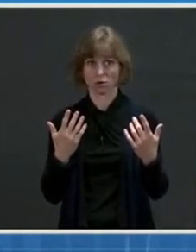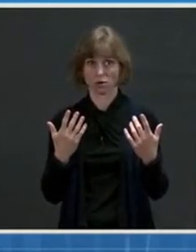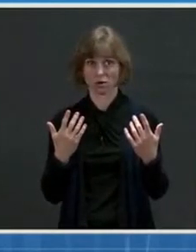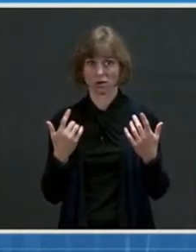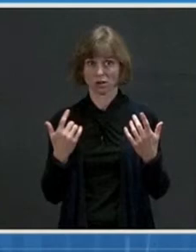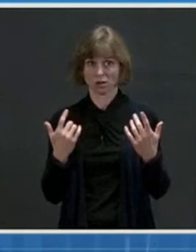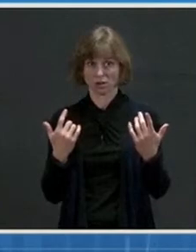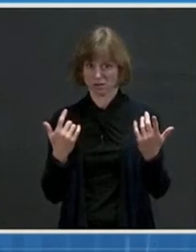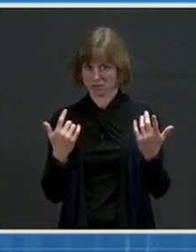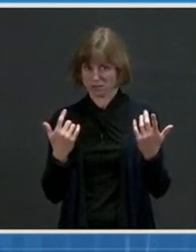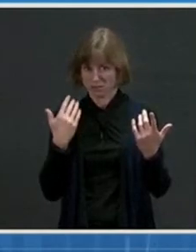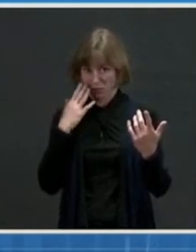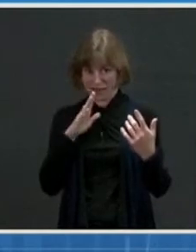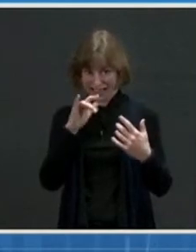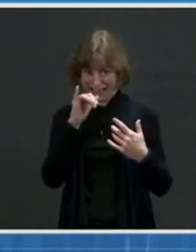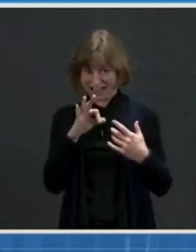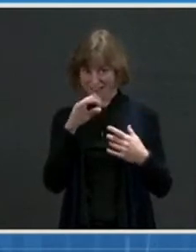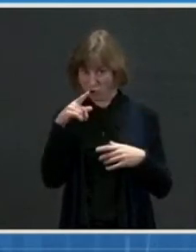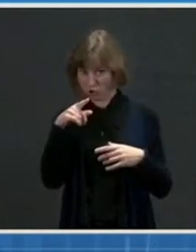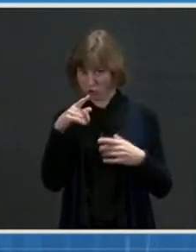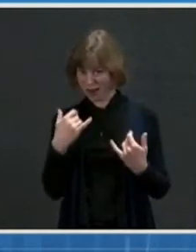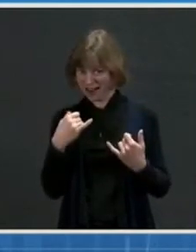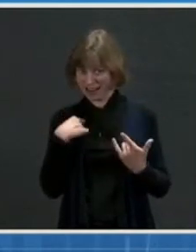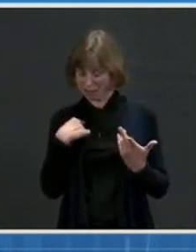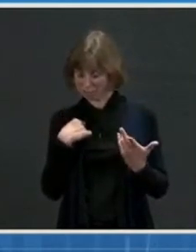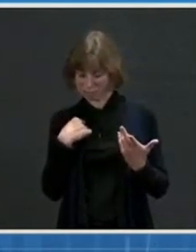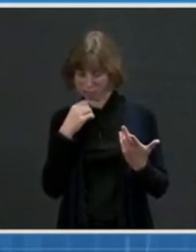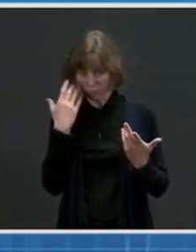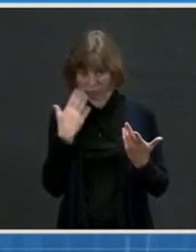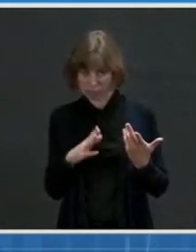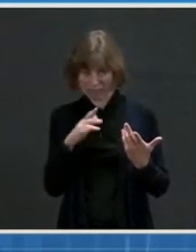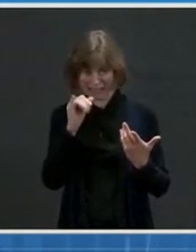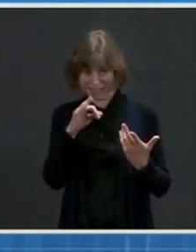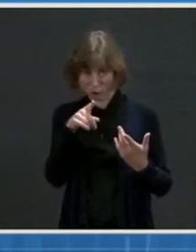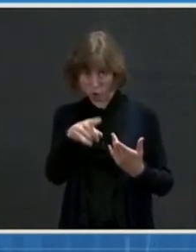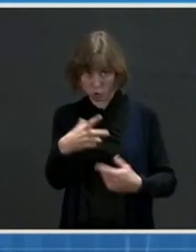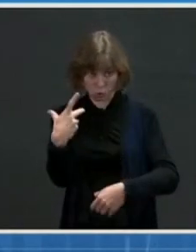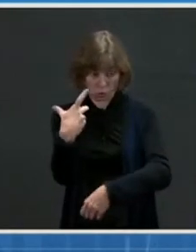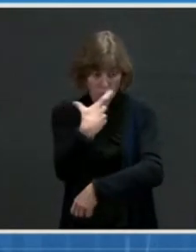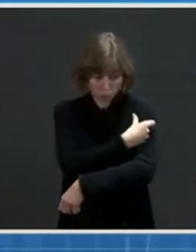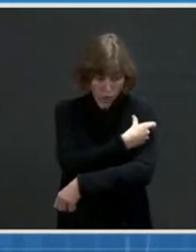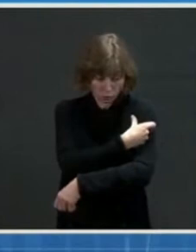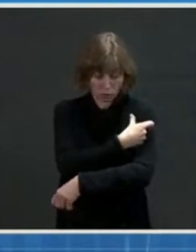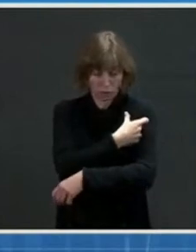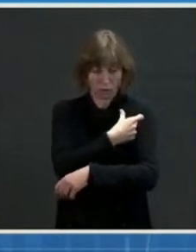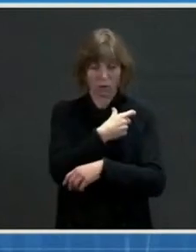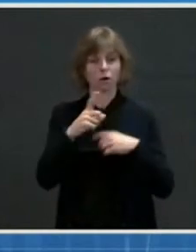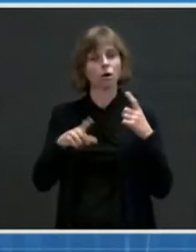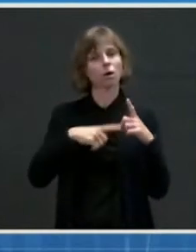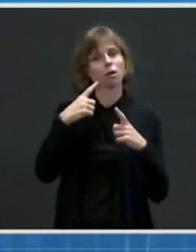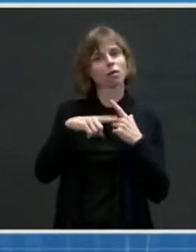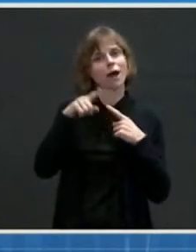THAT AT THIS POINT IN TIME, IT IS UNCLEAR WHETHER WHEN YOU GET